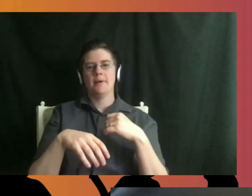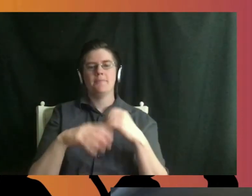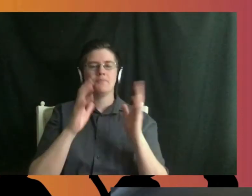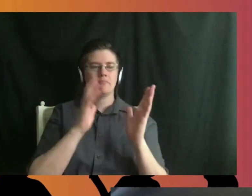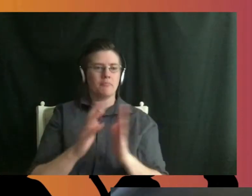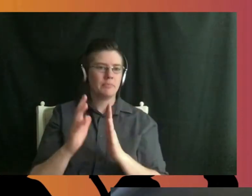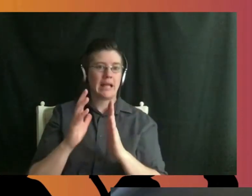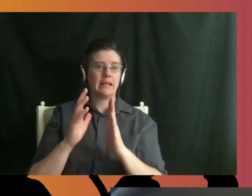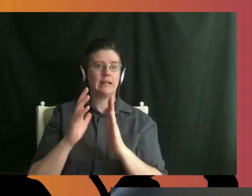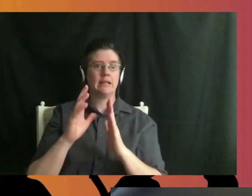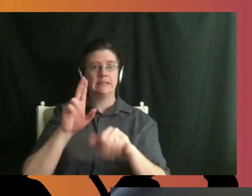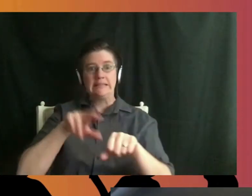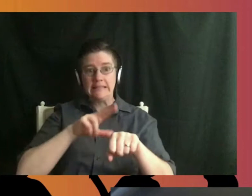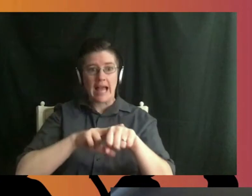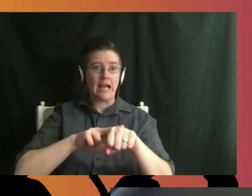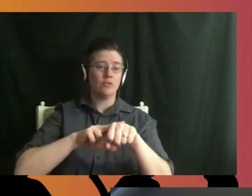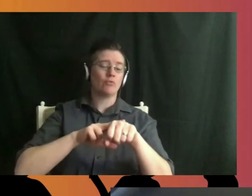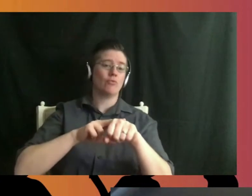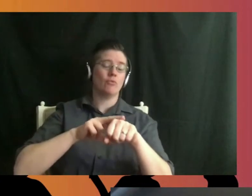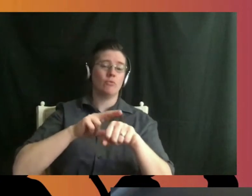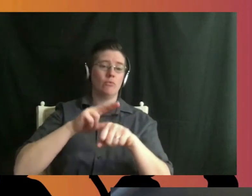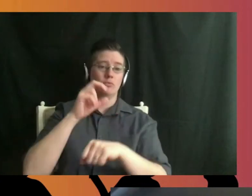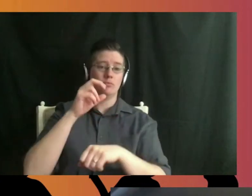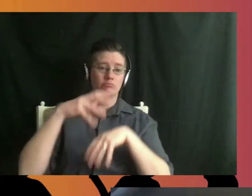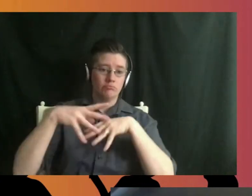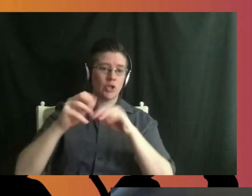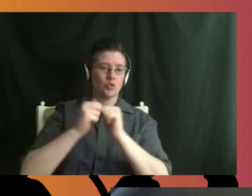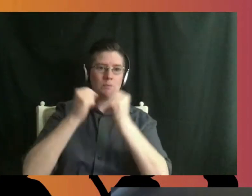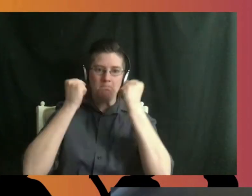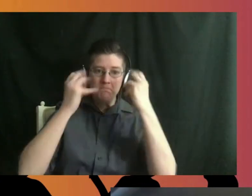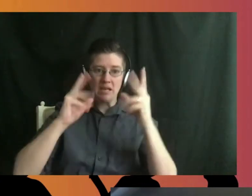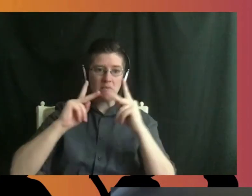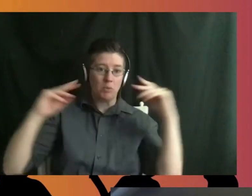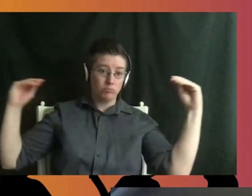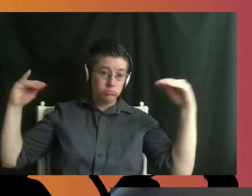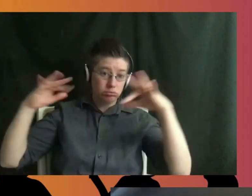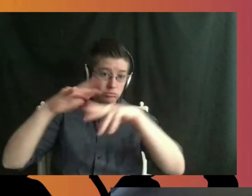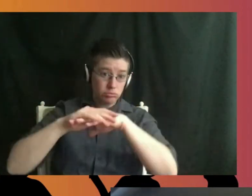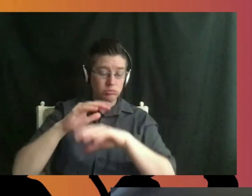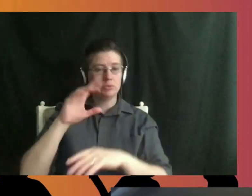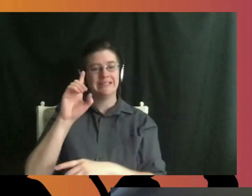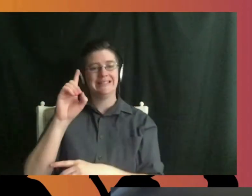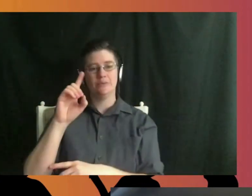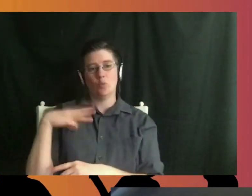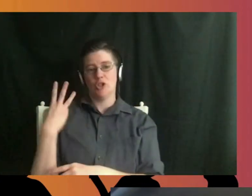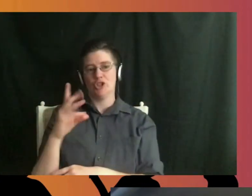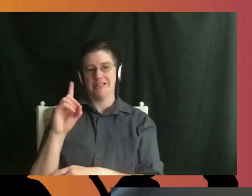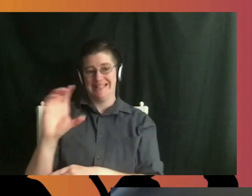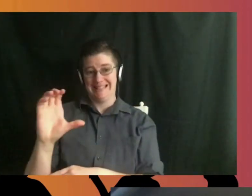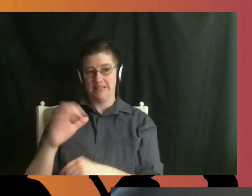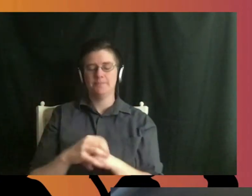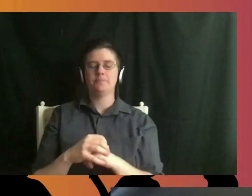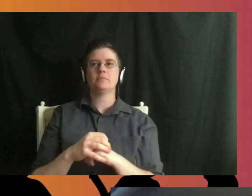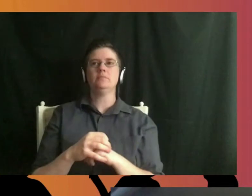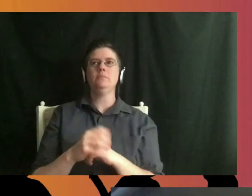march with several others from across the country in dc next actually a week from today and we are